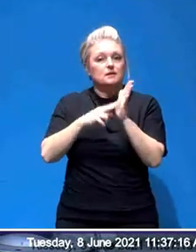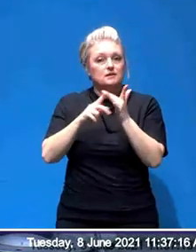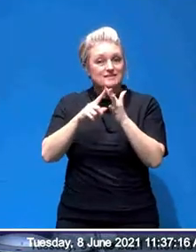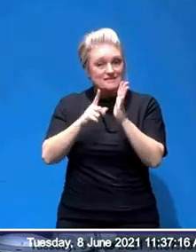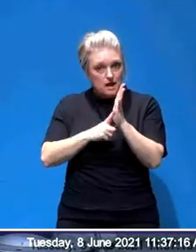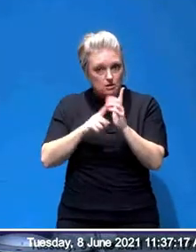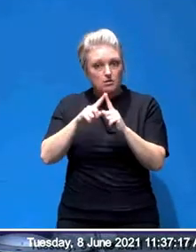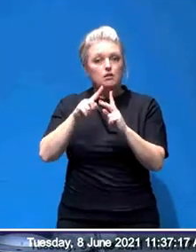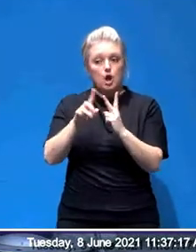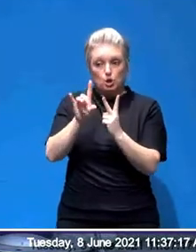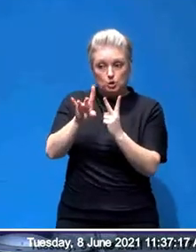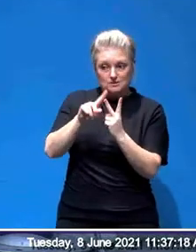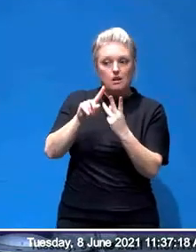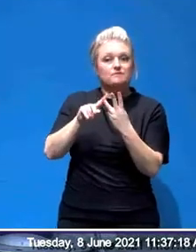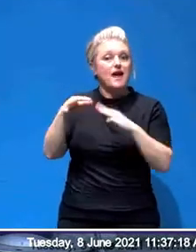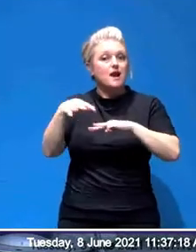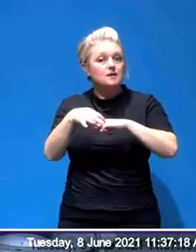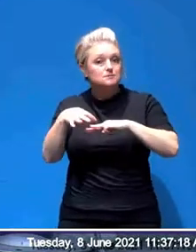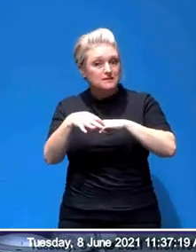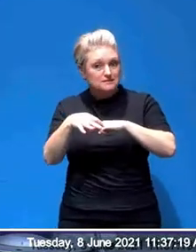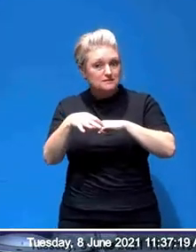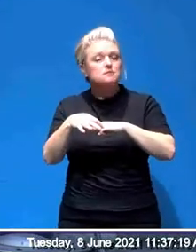to assist you with the events that you had endured.